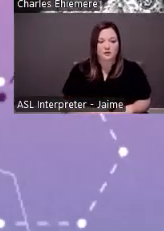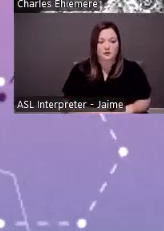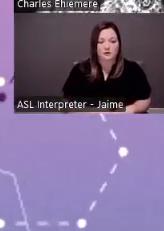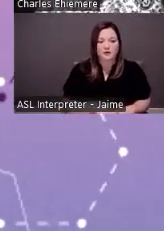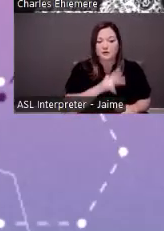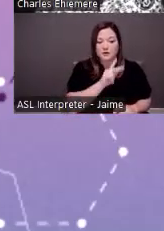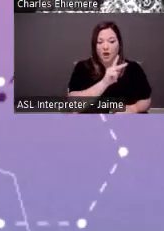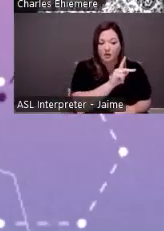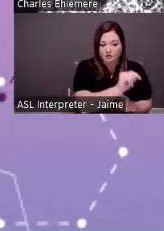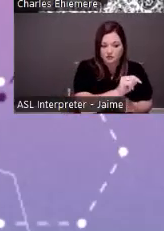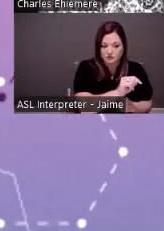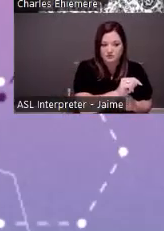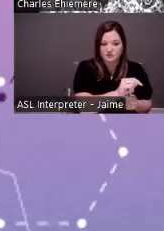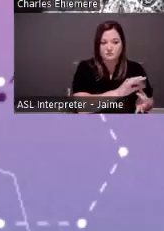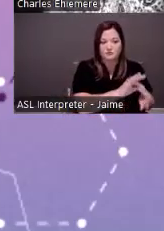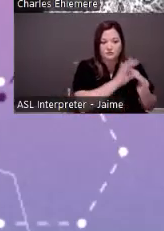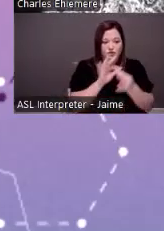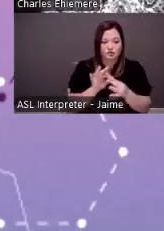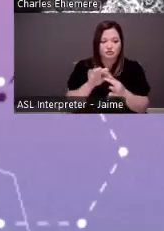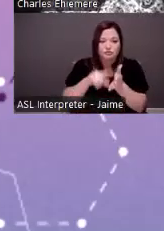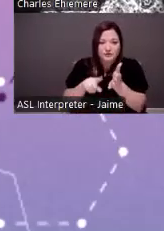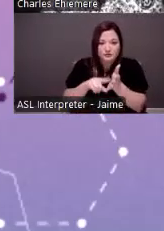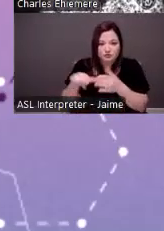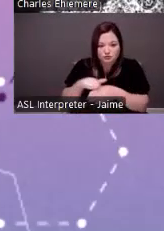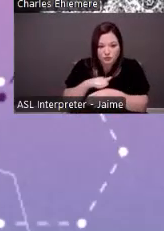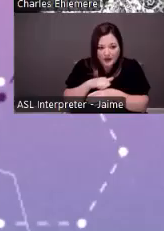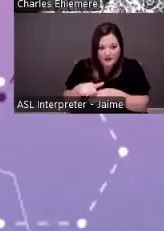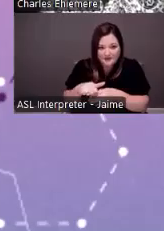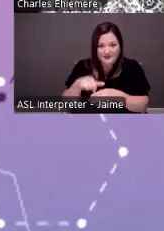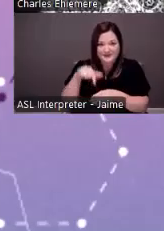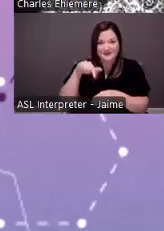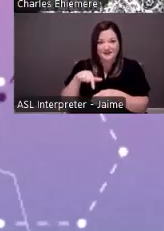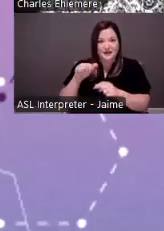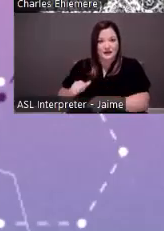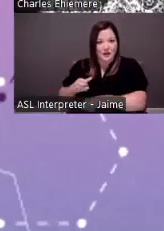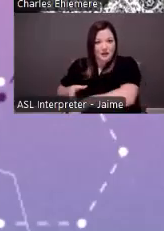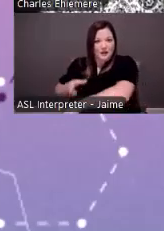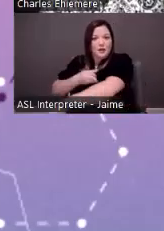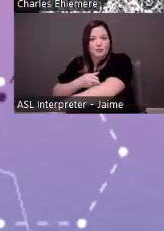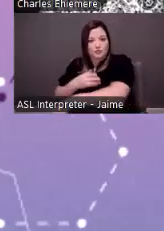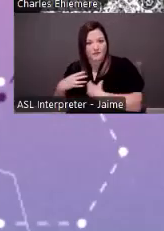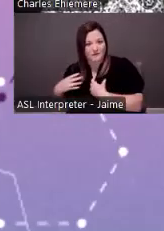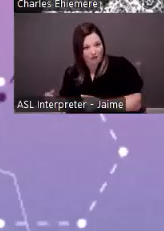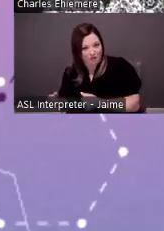and those practices will now improve health to empower the women and their families.